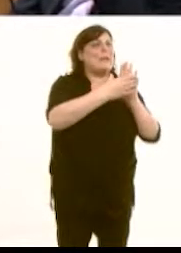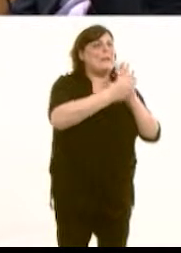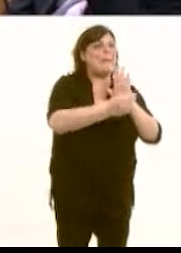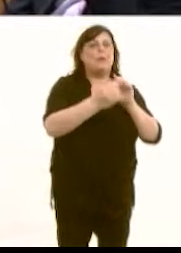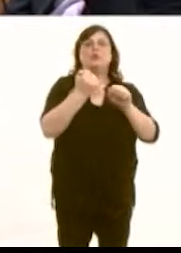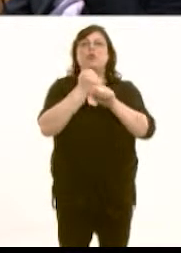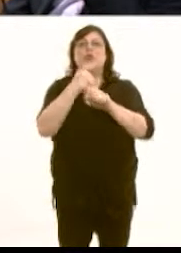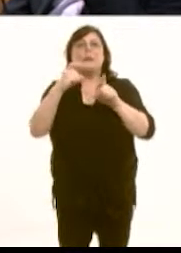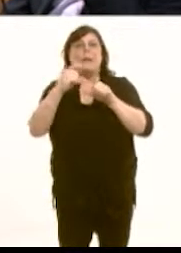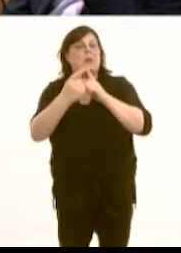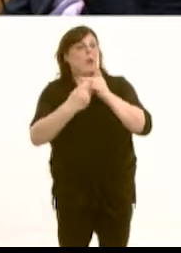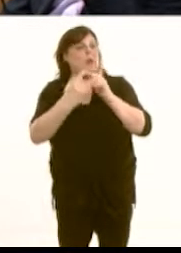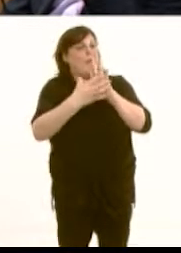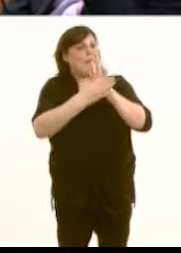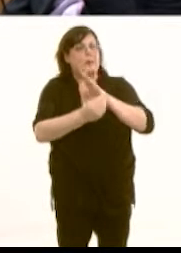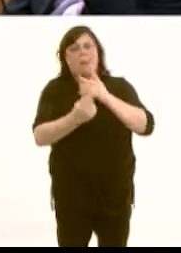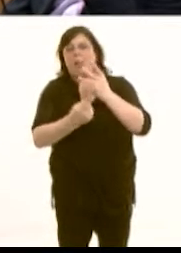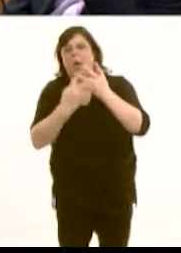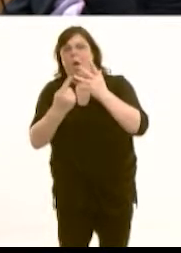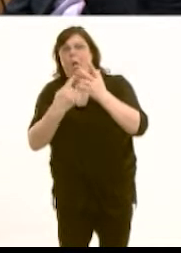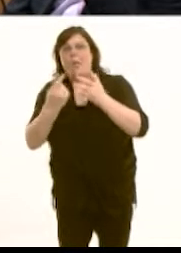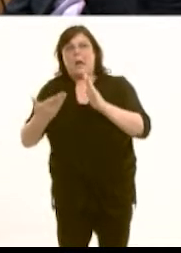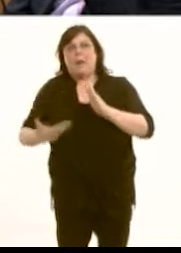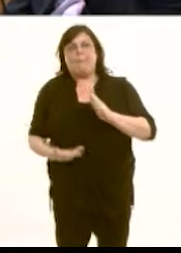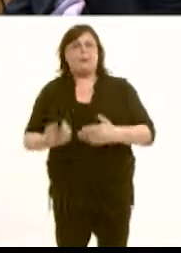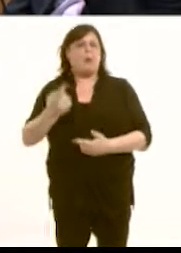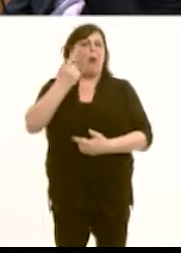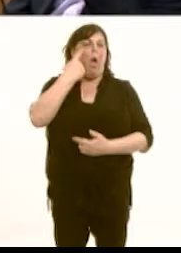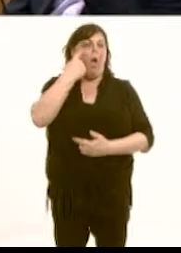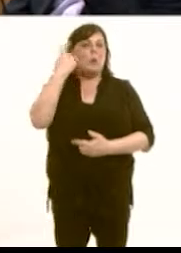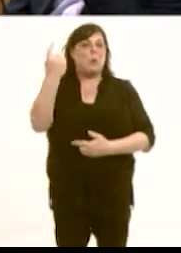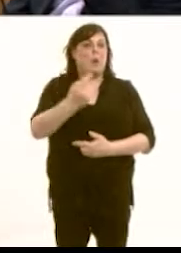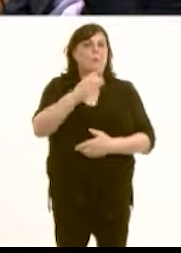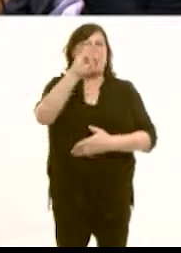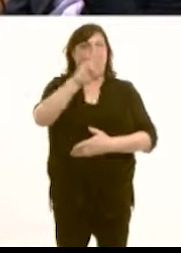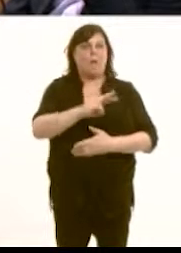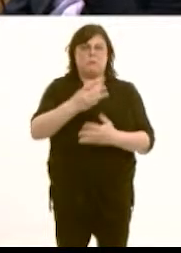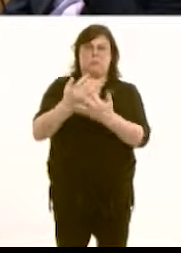There are others in the pipeline. Wales is certainly seen as a place to come now, and whatís particularly important is